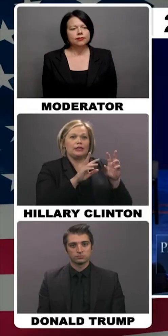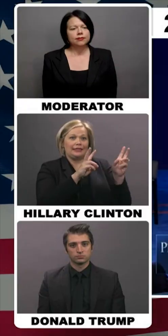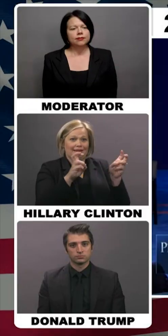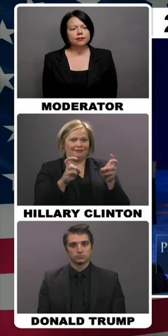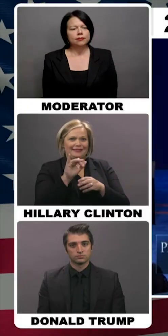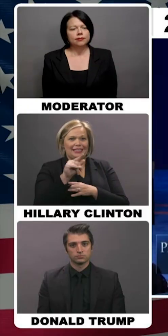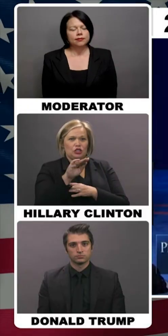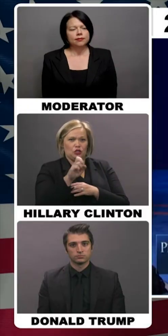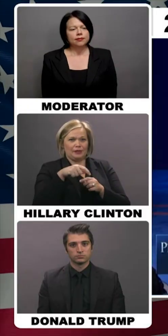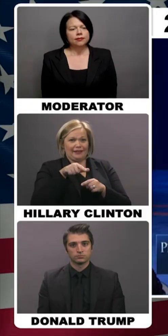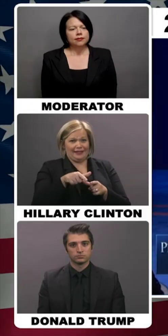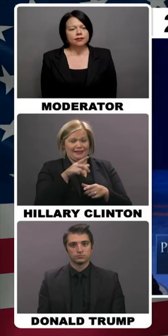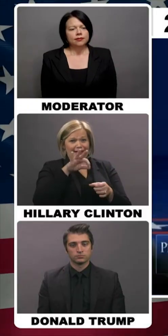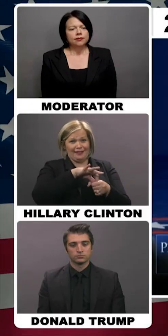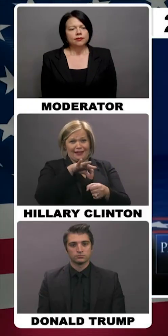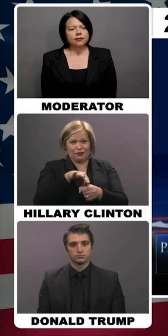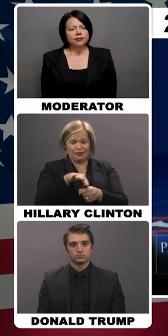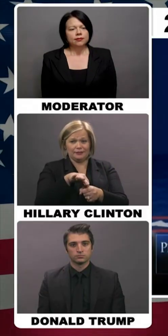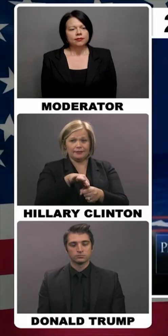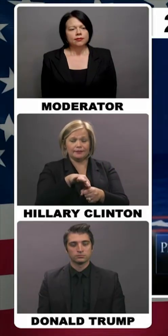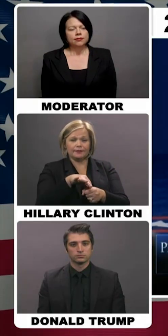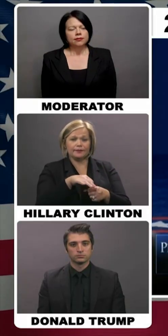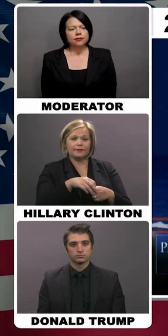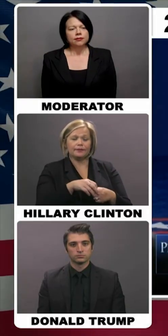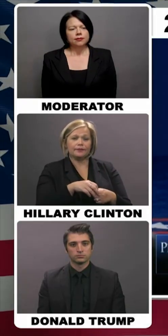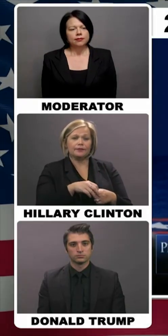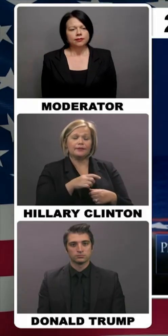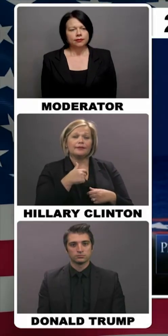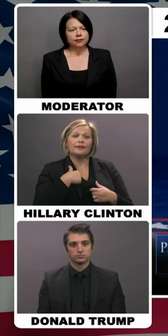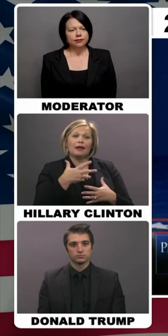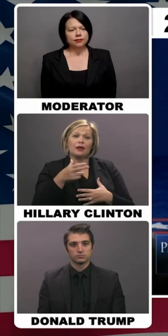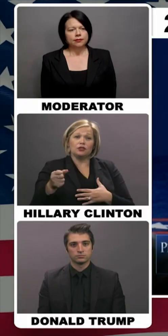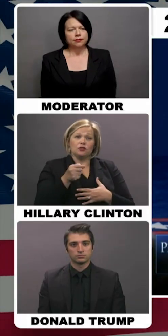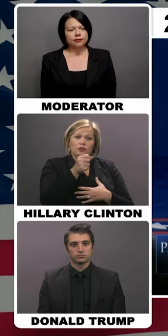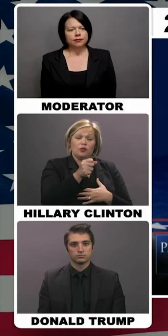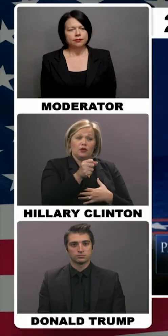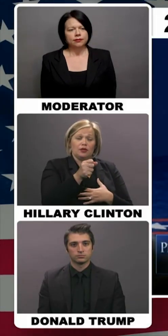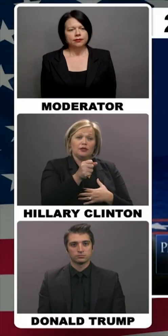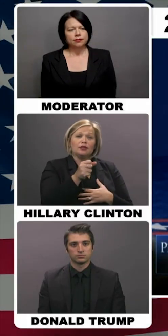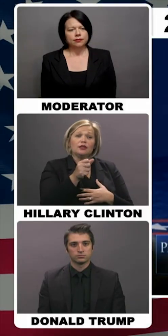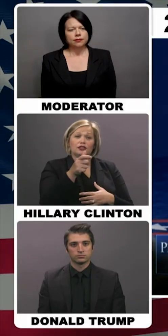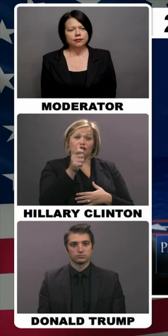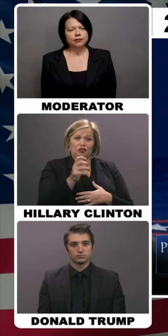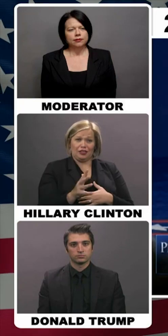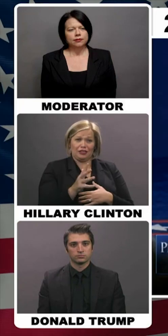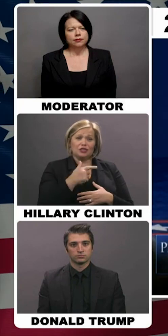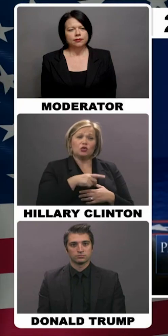Um, I want to, uh, appoint Supreme Court justices who understand the way the world really works,